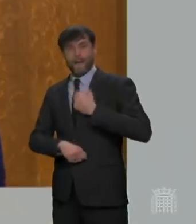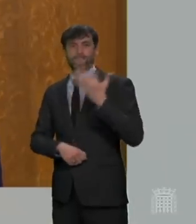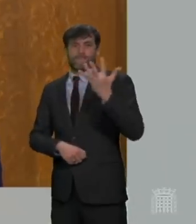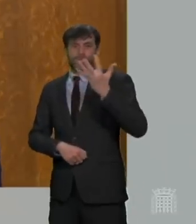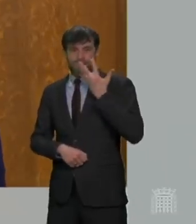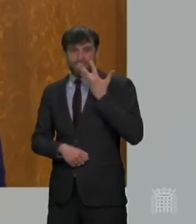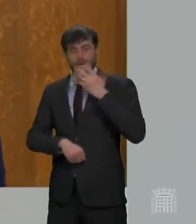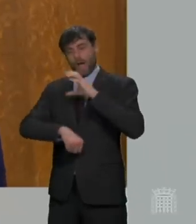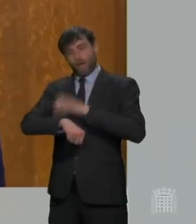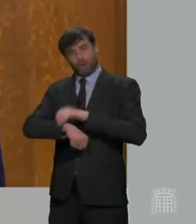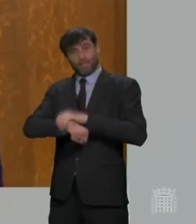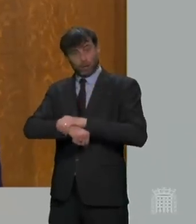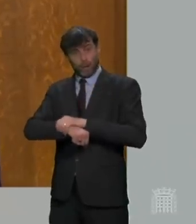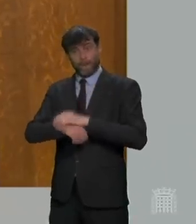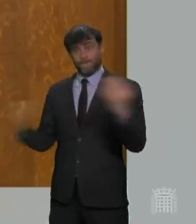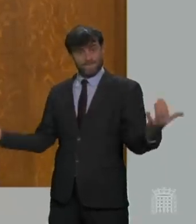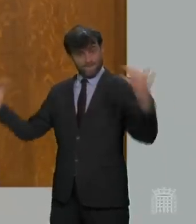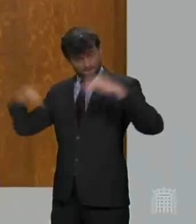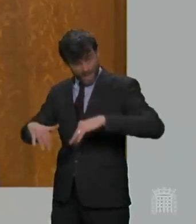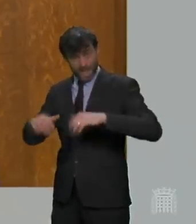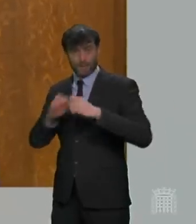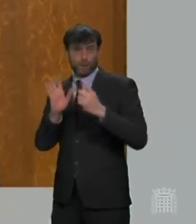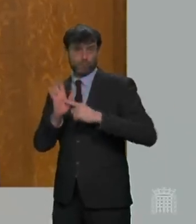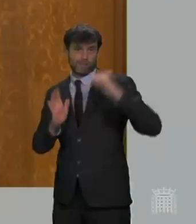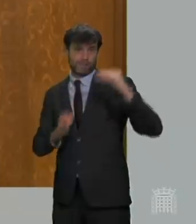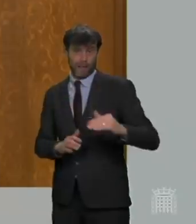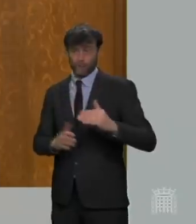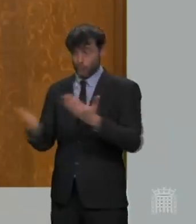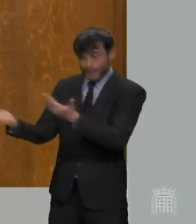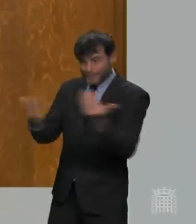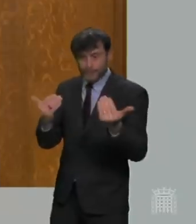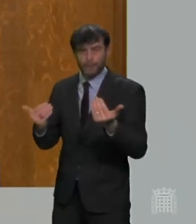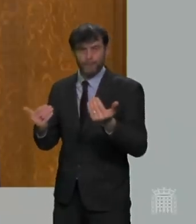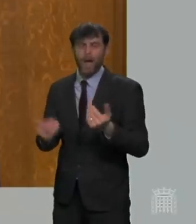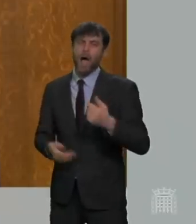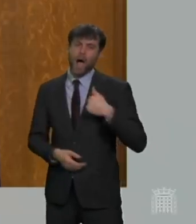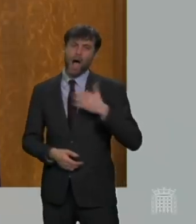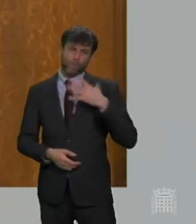all young people to support that fair, and will he apologise to them for failing them so far?